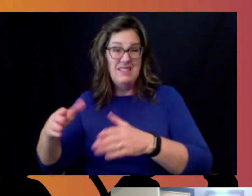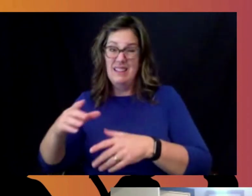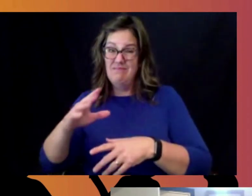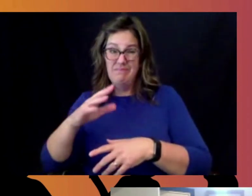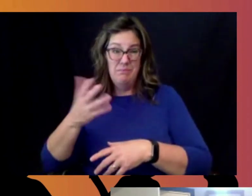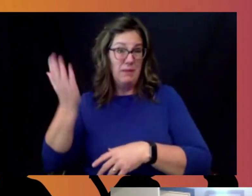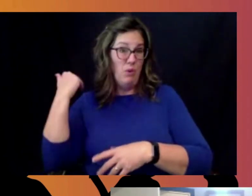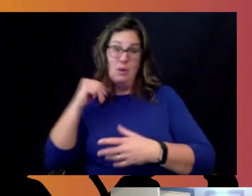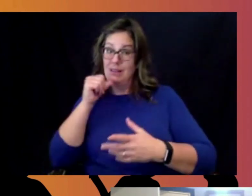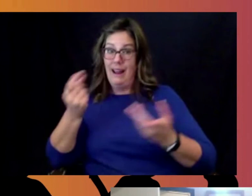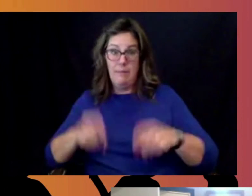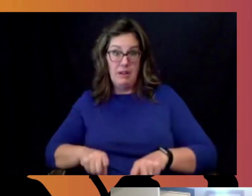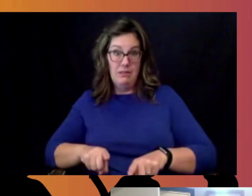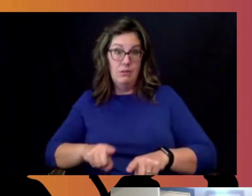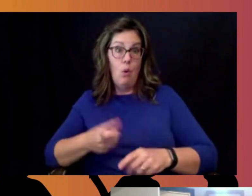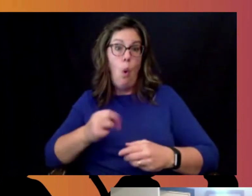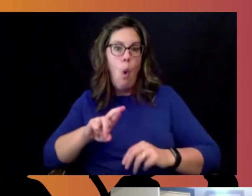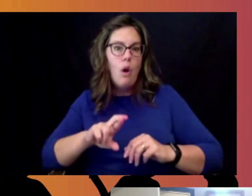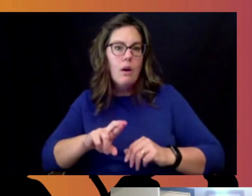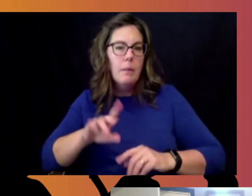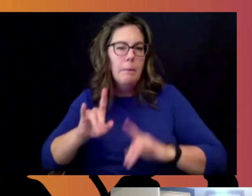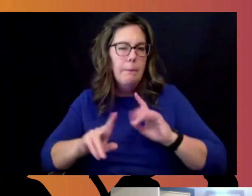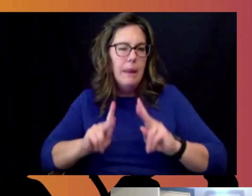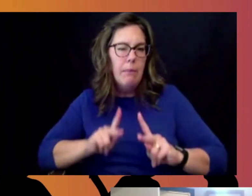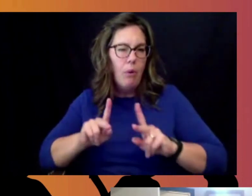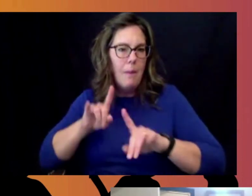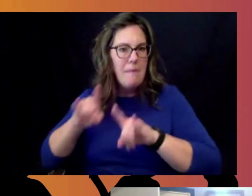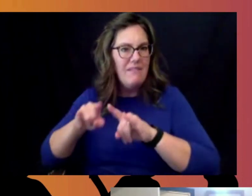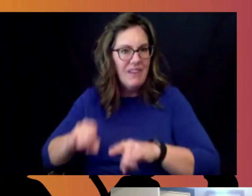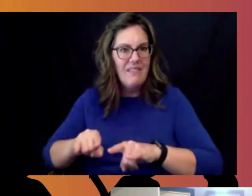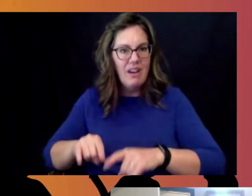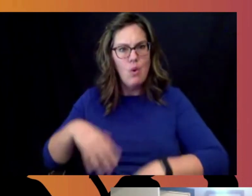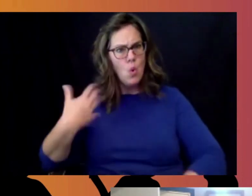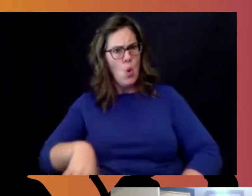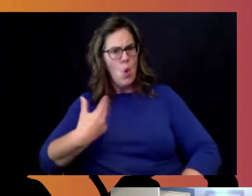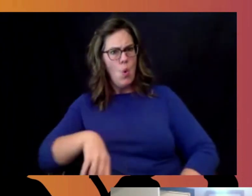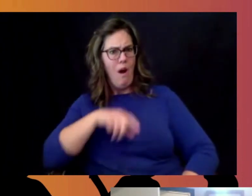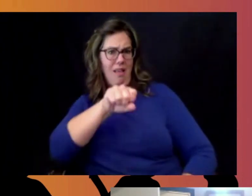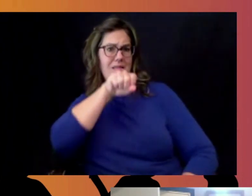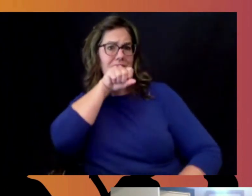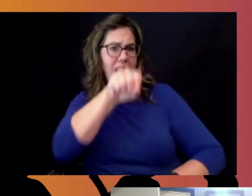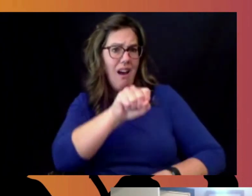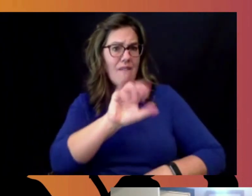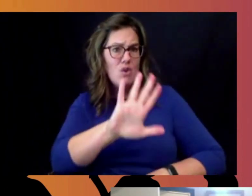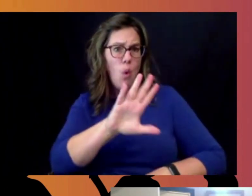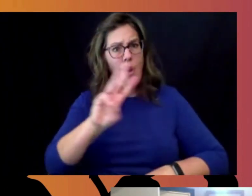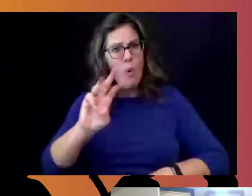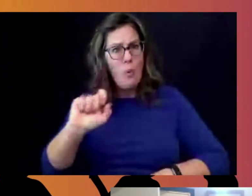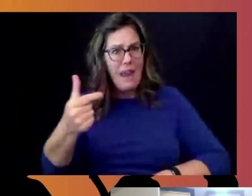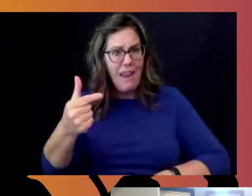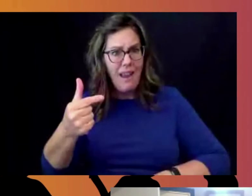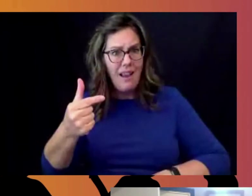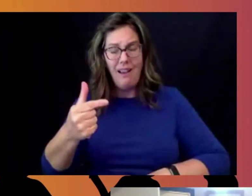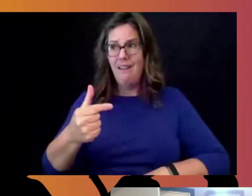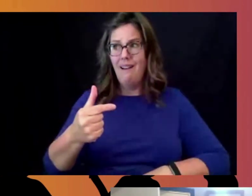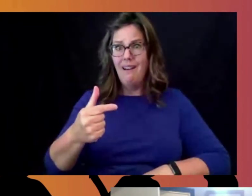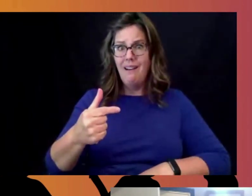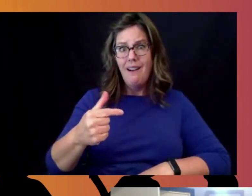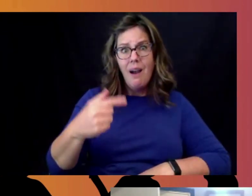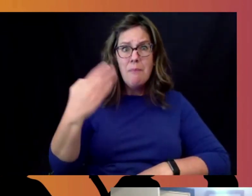used to make fun of like yes i love your wig yes wigs cotton candy blue wigs all day um